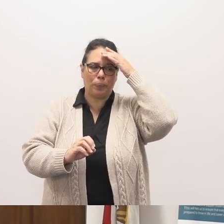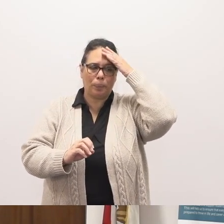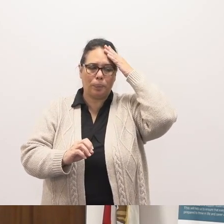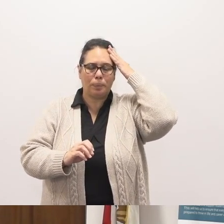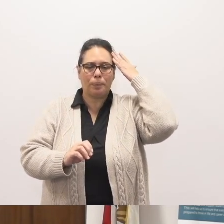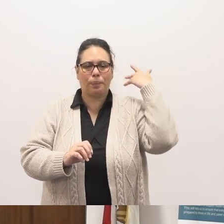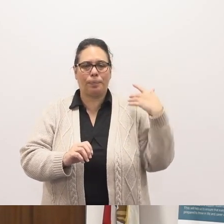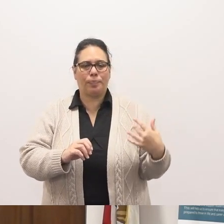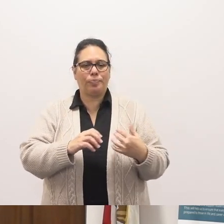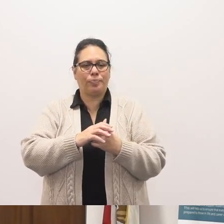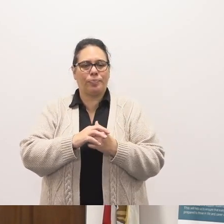Thank you.